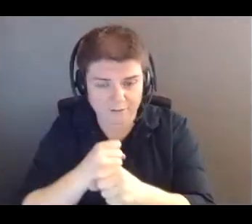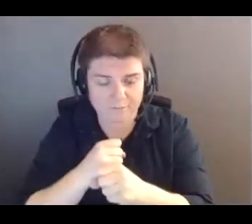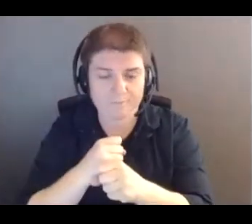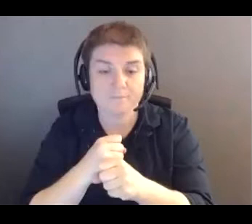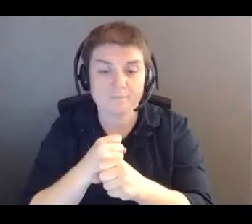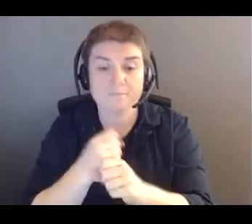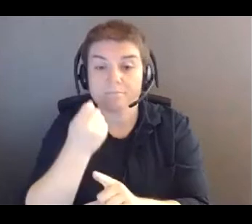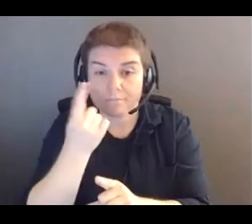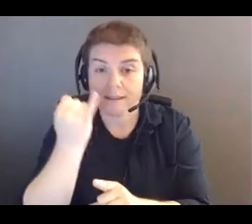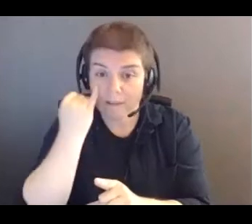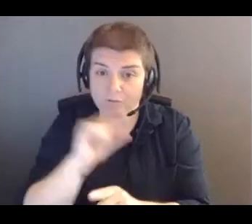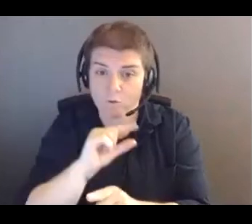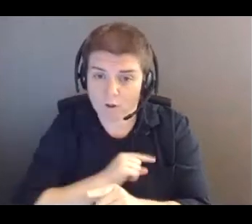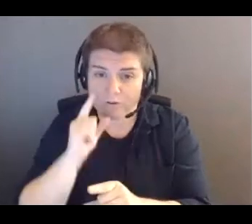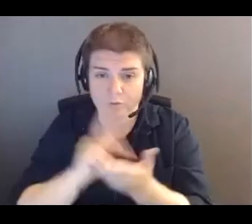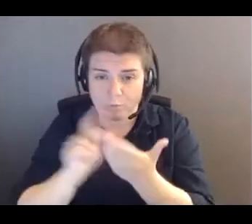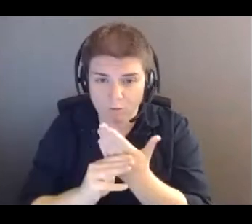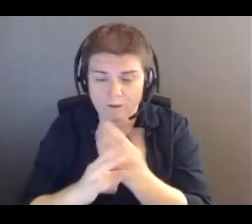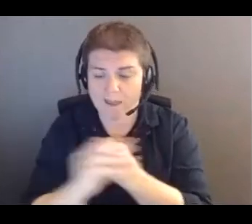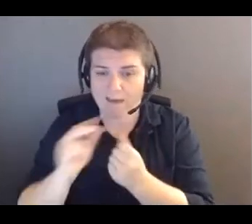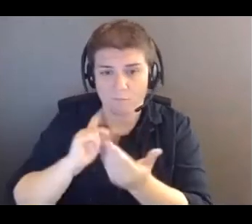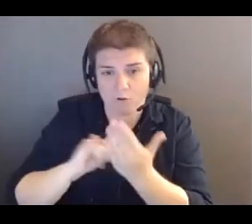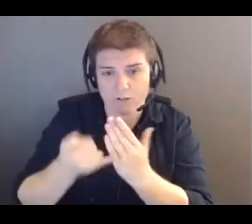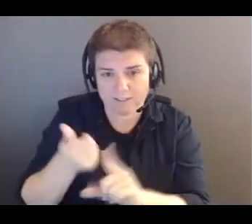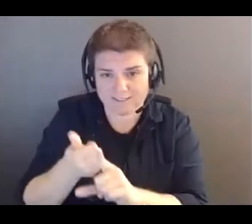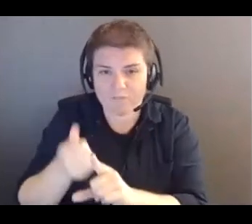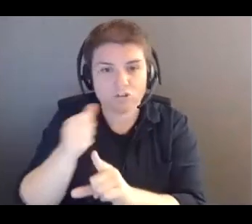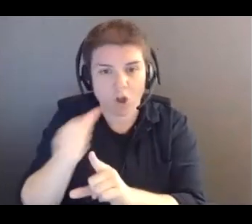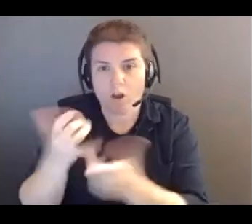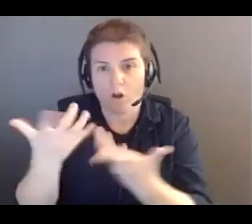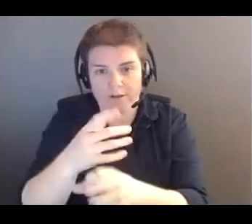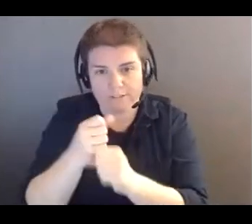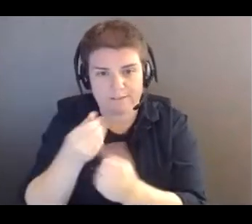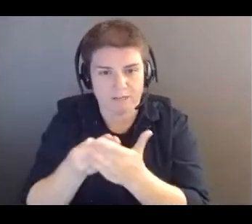for the program, and the project has not already been funded by Calgary Arts Development. You